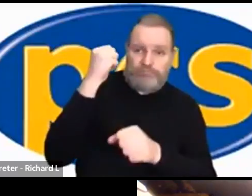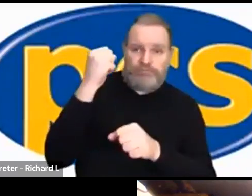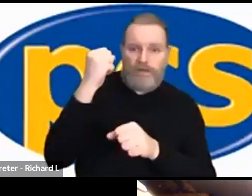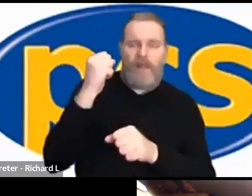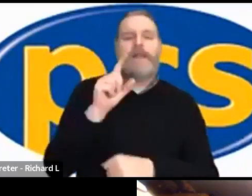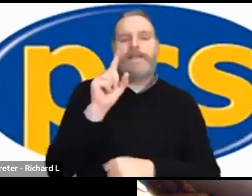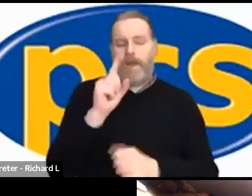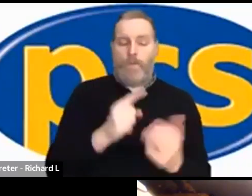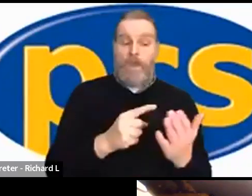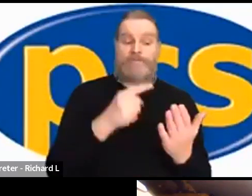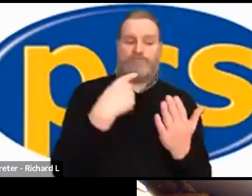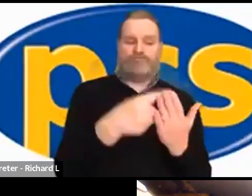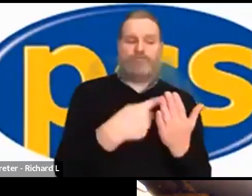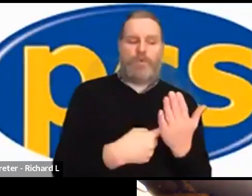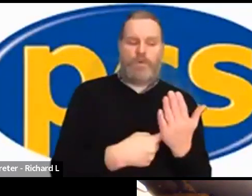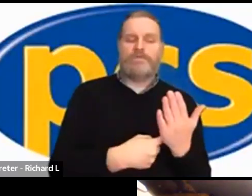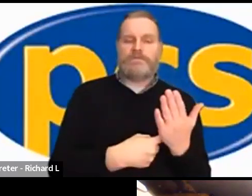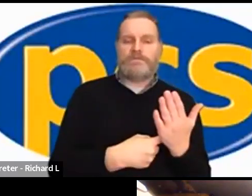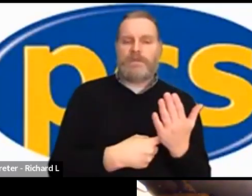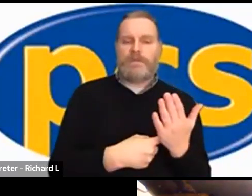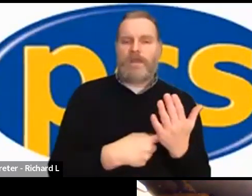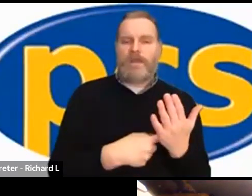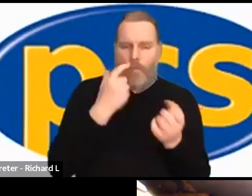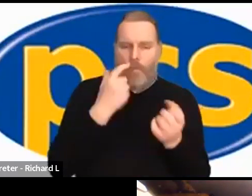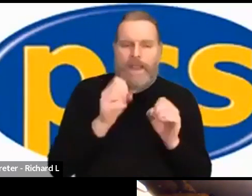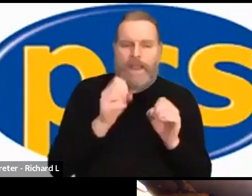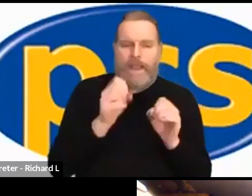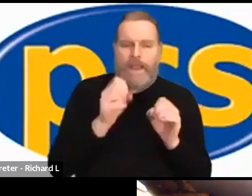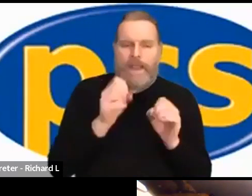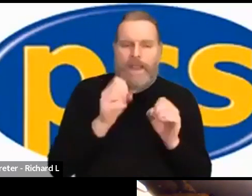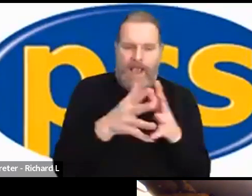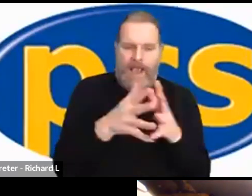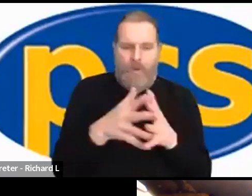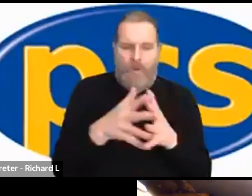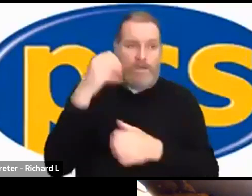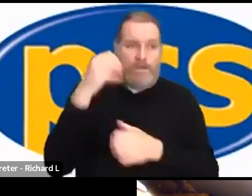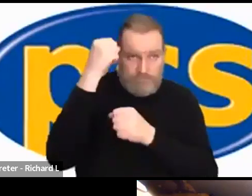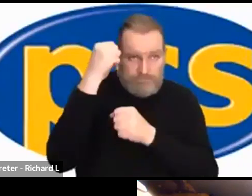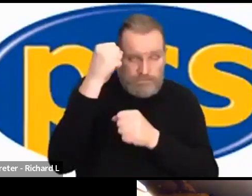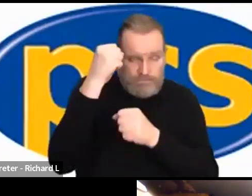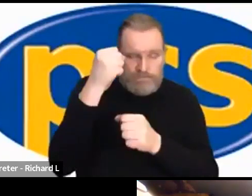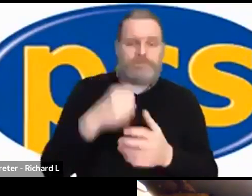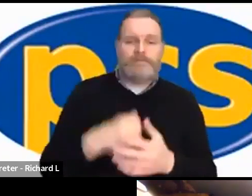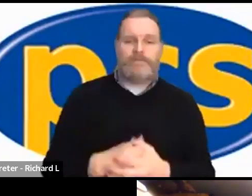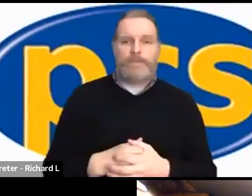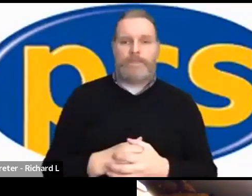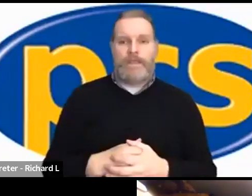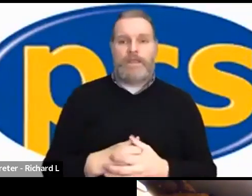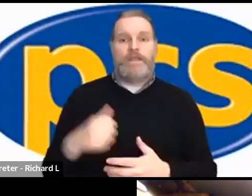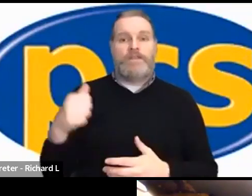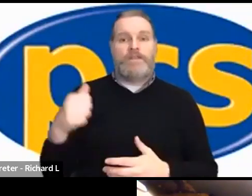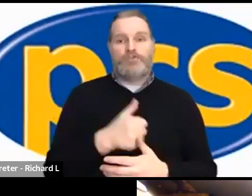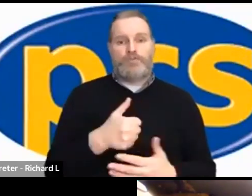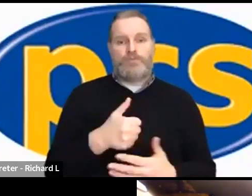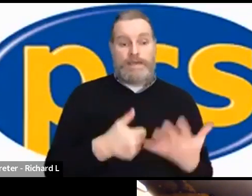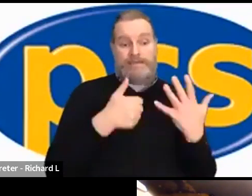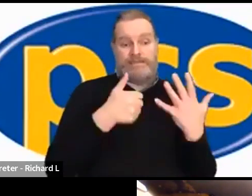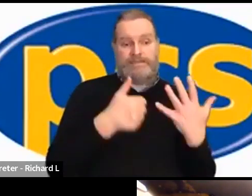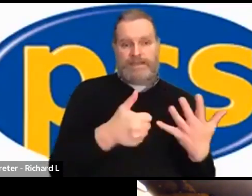So there are picket lines. t line regulations. We're issuing advice to all of our reps. And, technically speaking, there